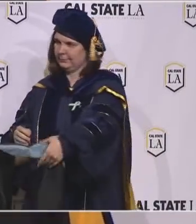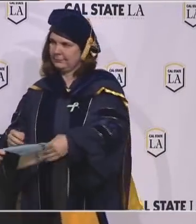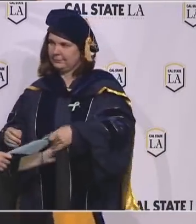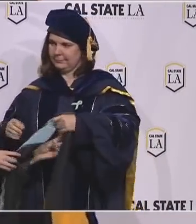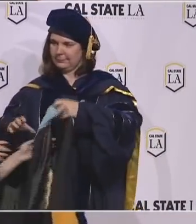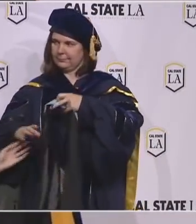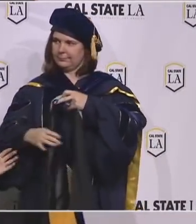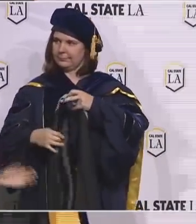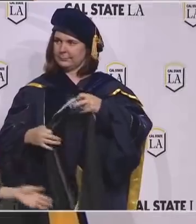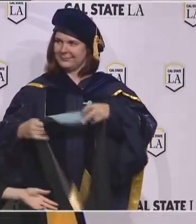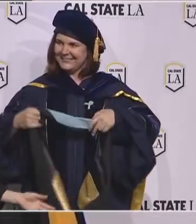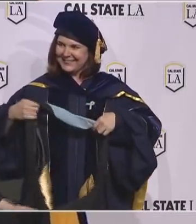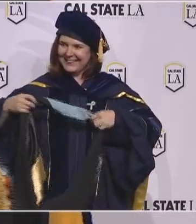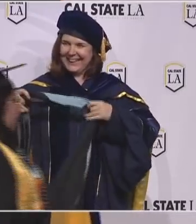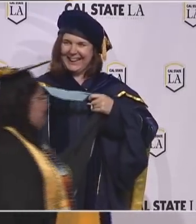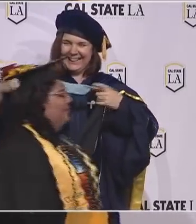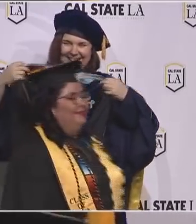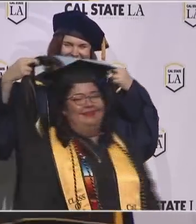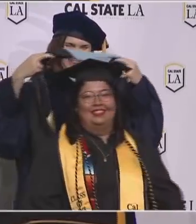MASTER OF ARTS IN EDUCATION.